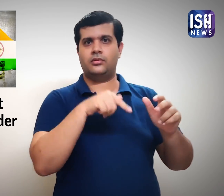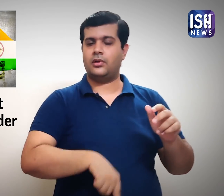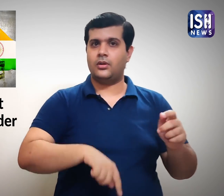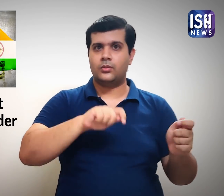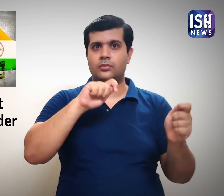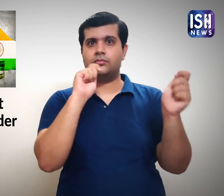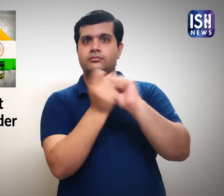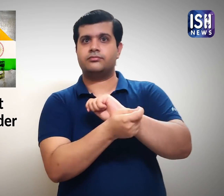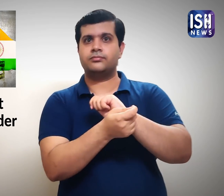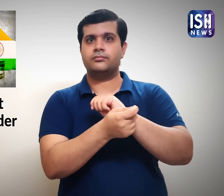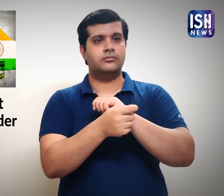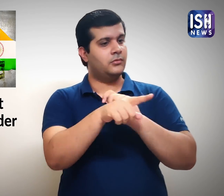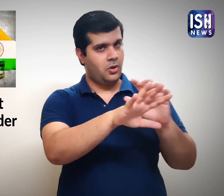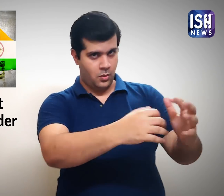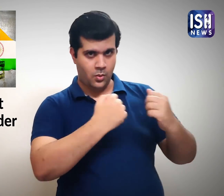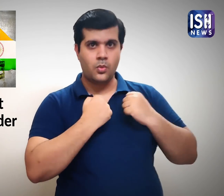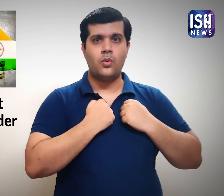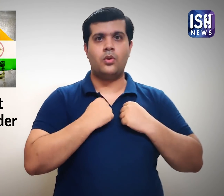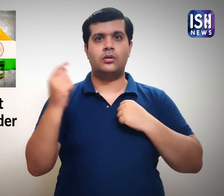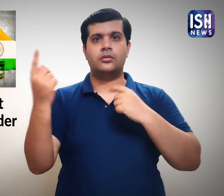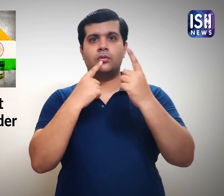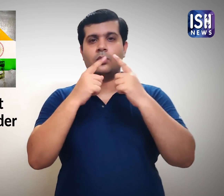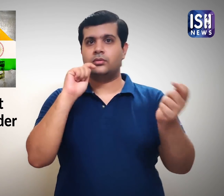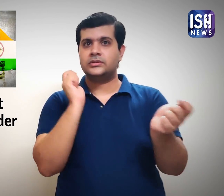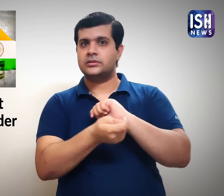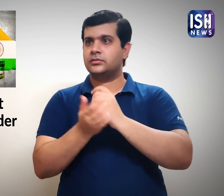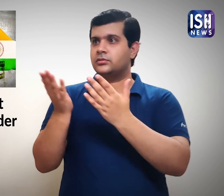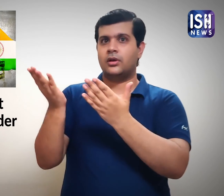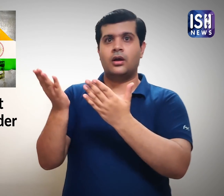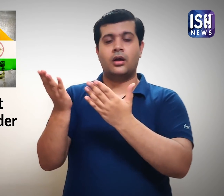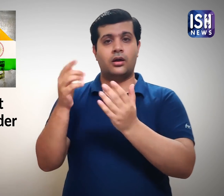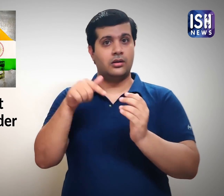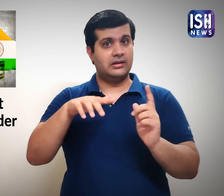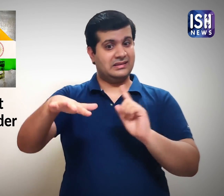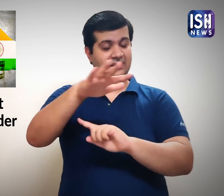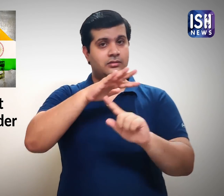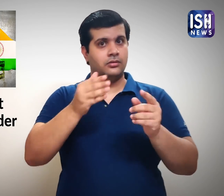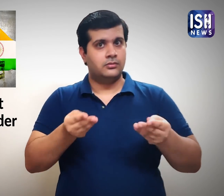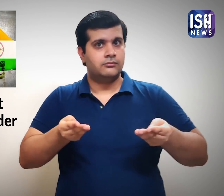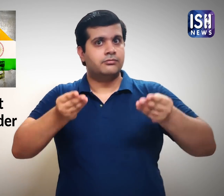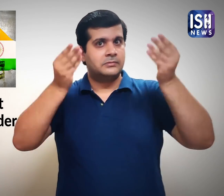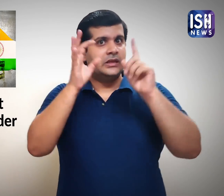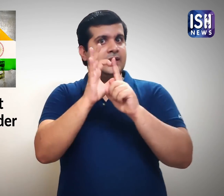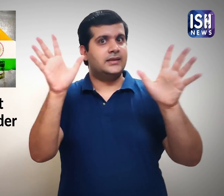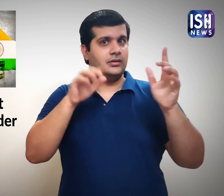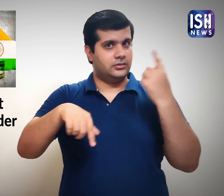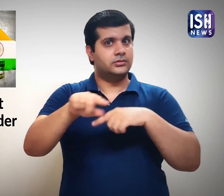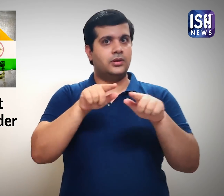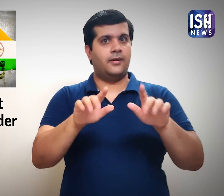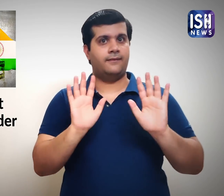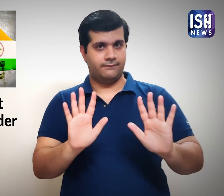Now they have completely changed their view, by claiming its theirs. The situation is escalating.